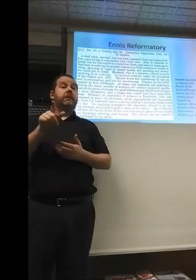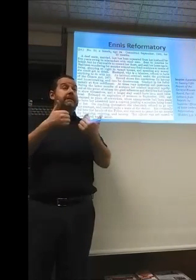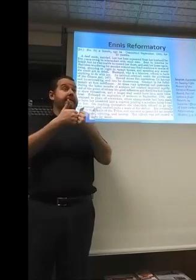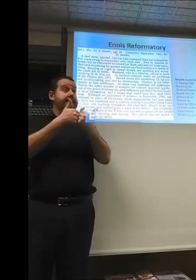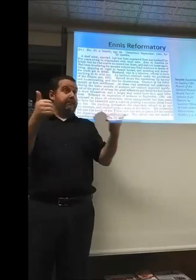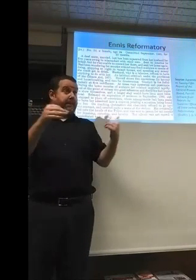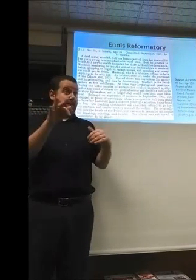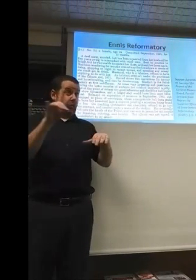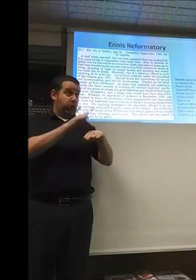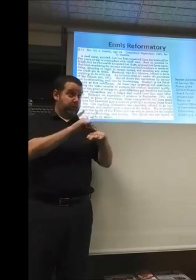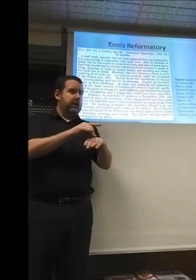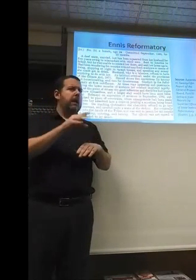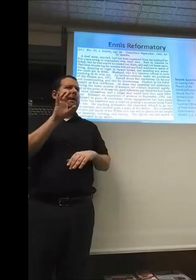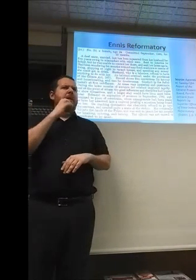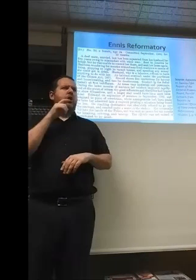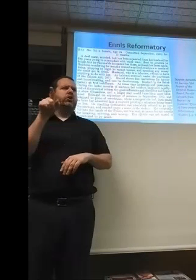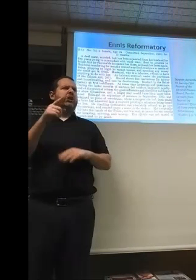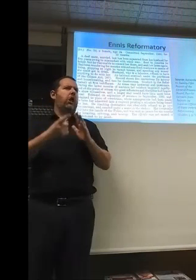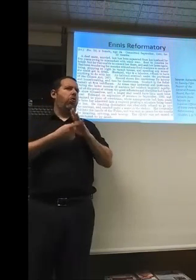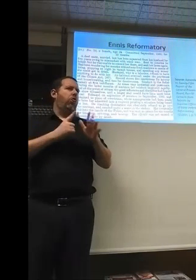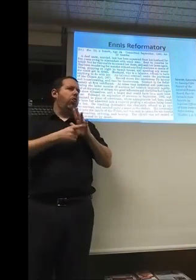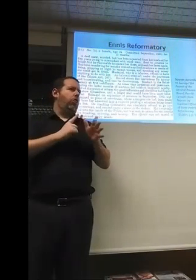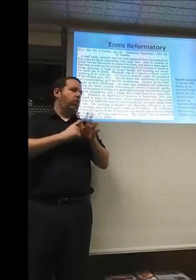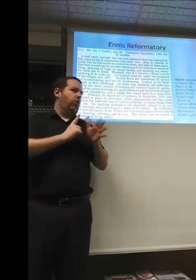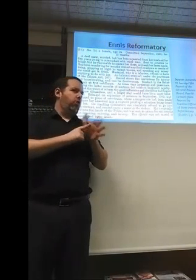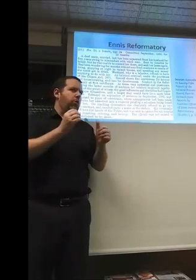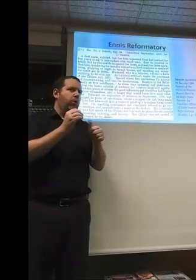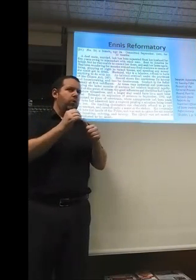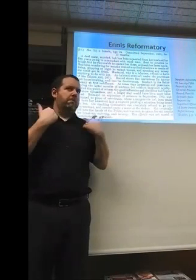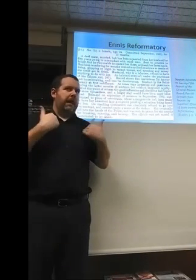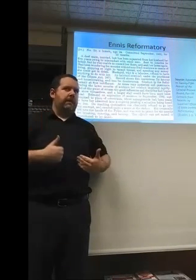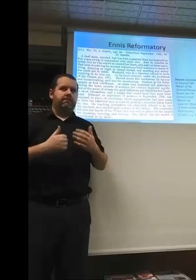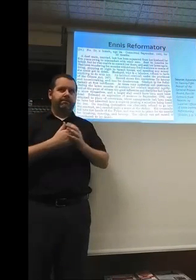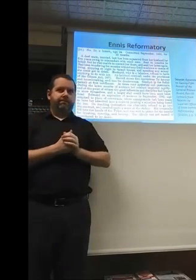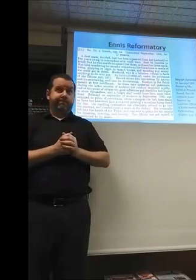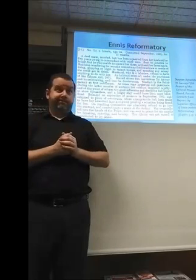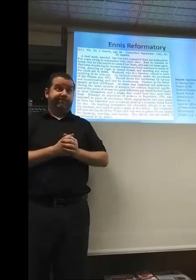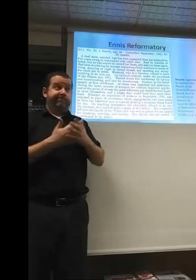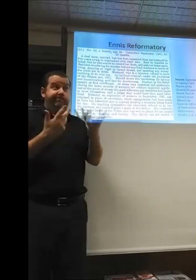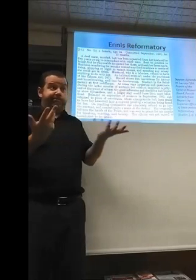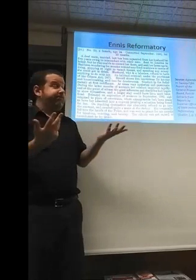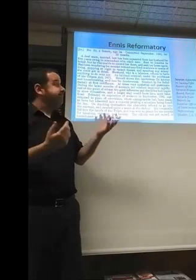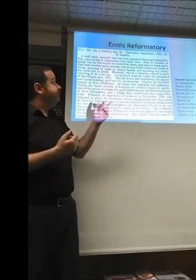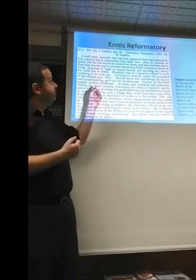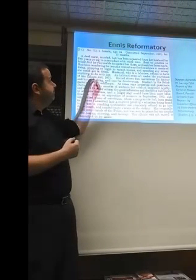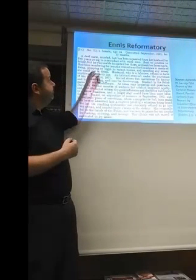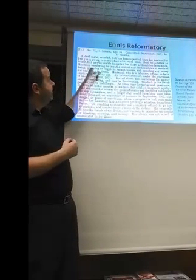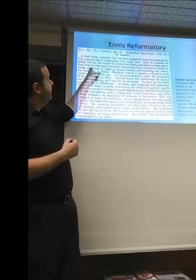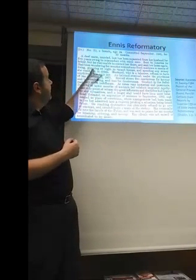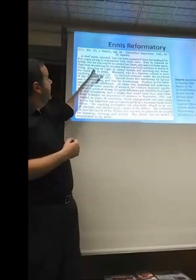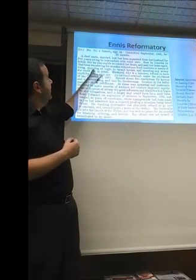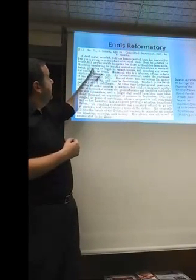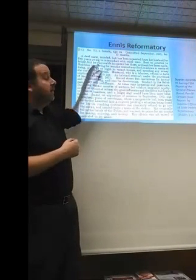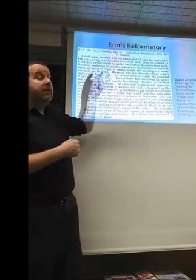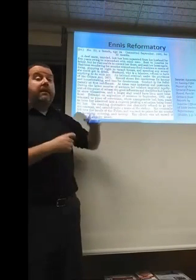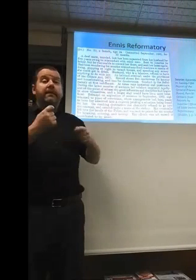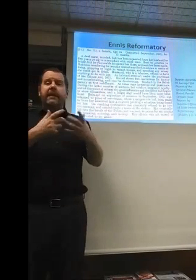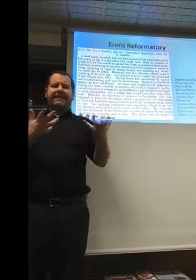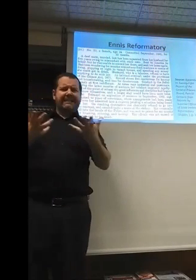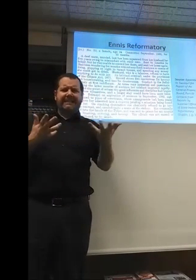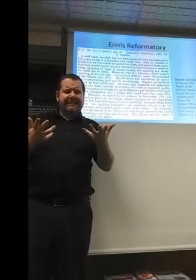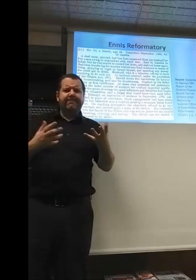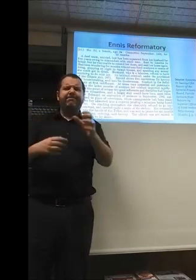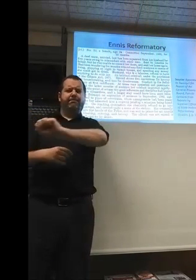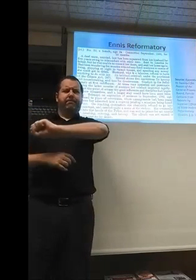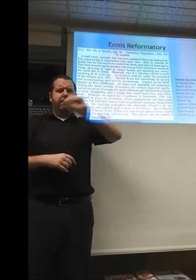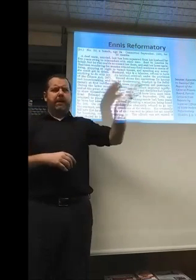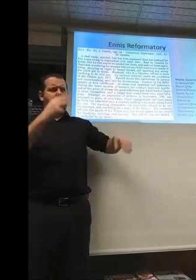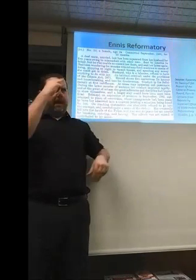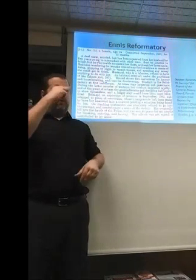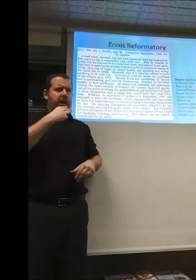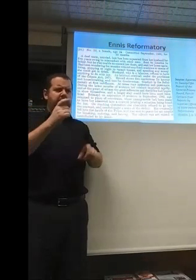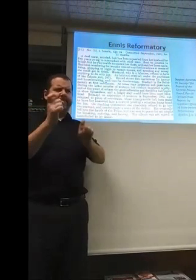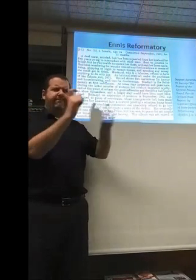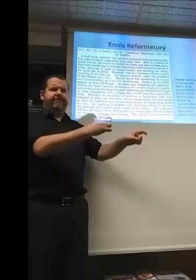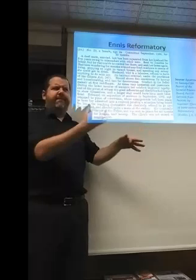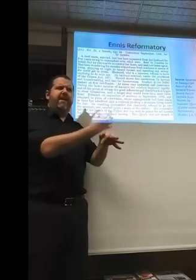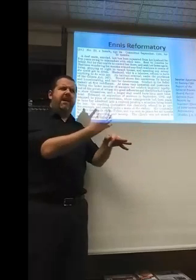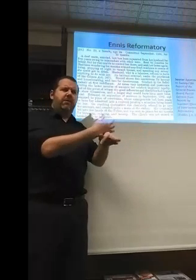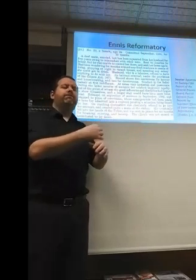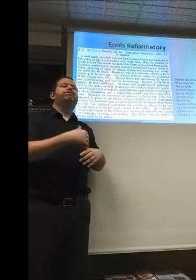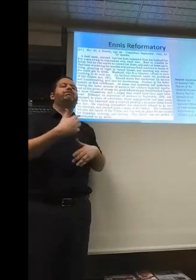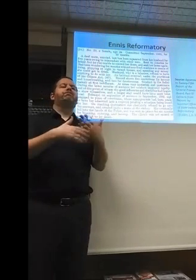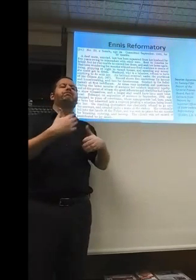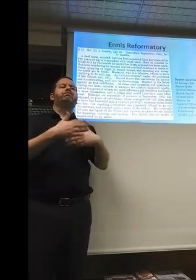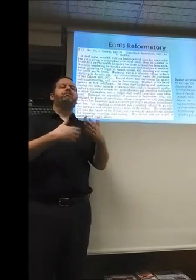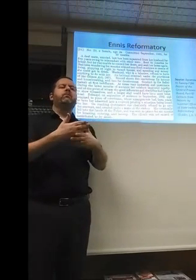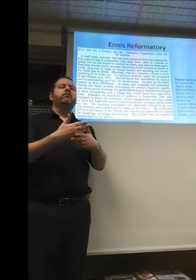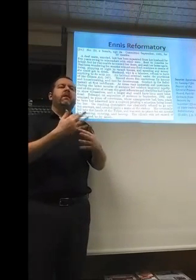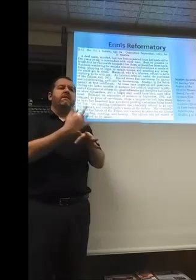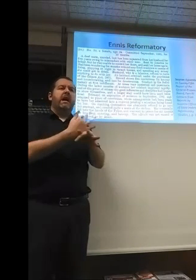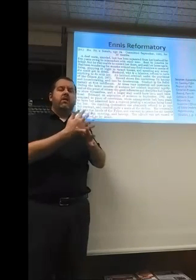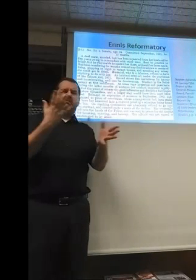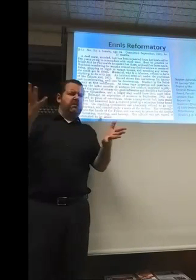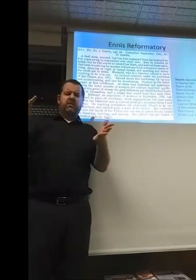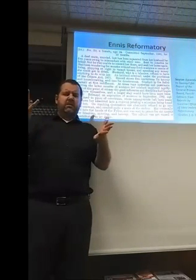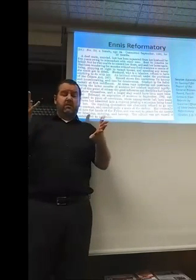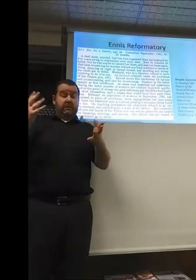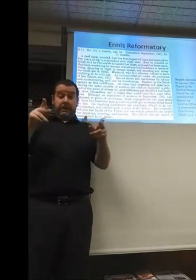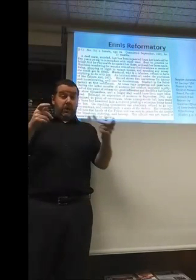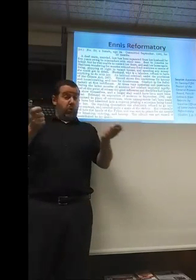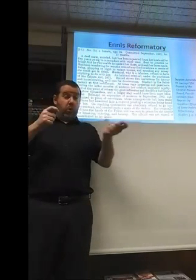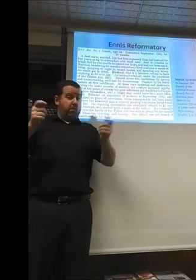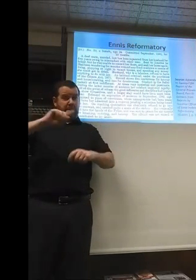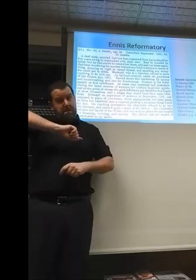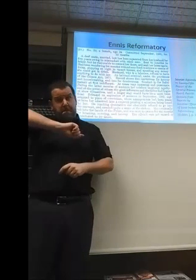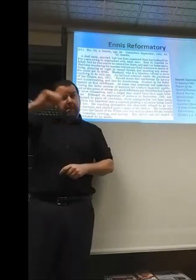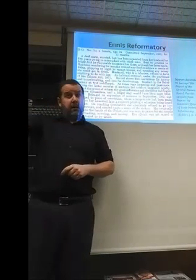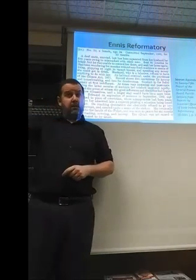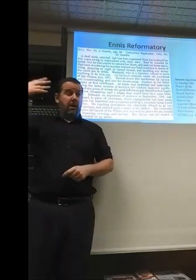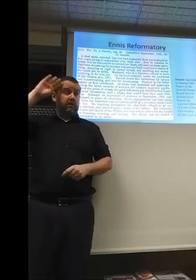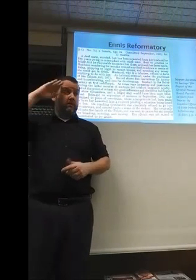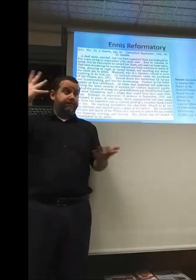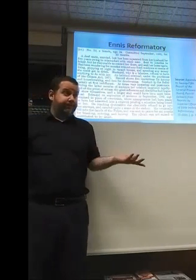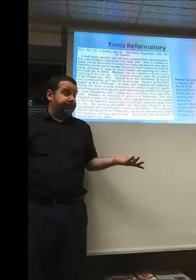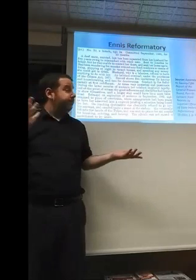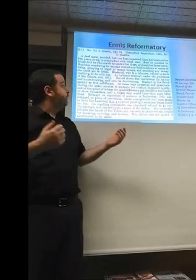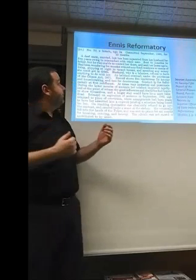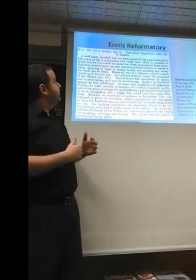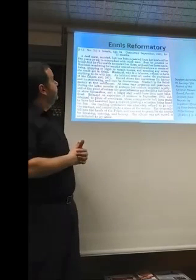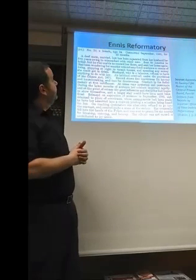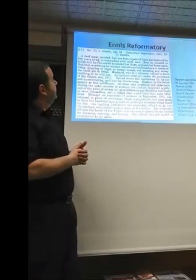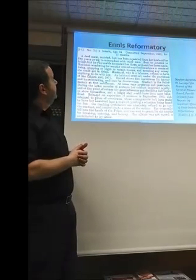The judge agreed and they decided to start the trial, her mother would act as the interpreter.